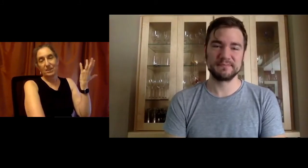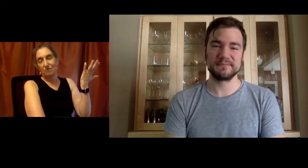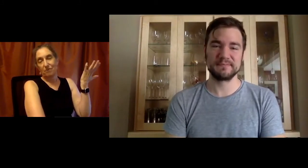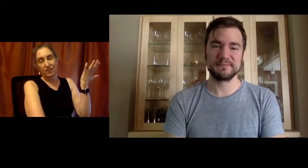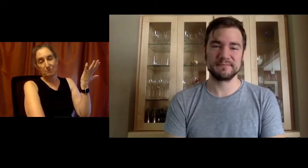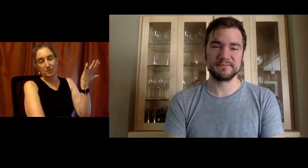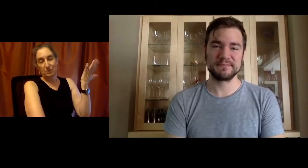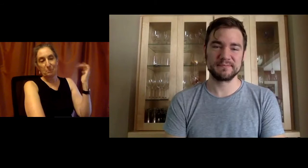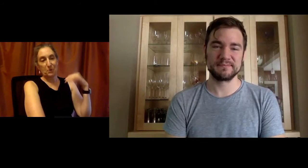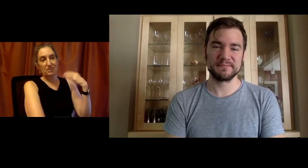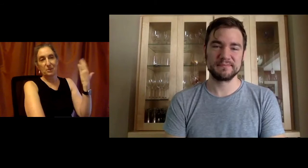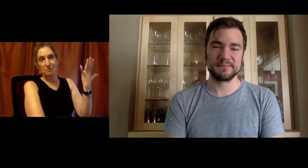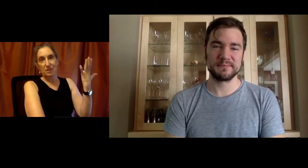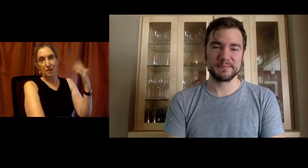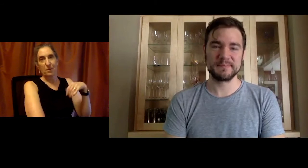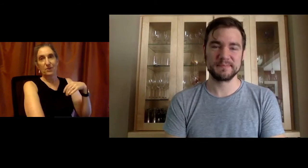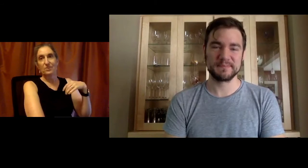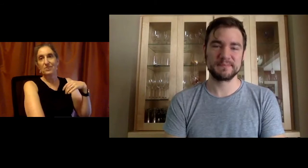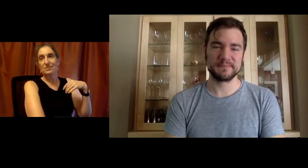We have filed a police report, so the neighbors.